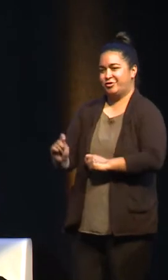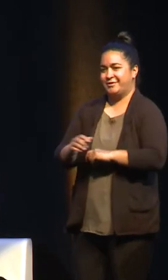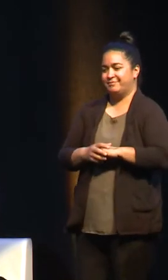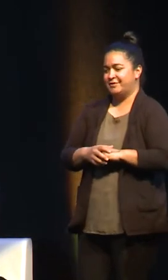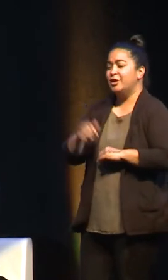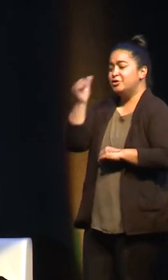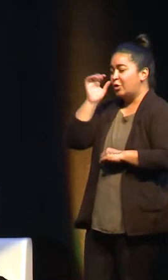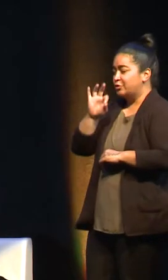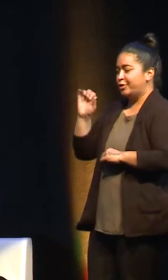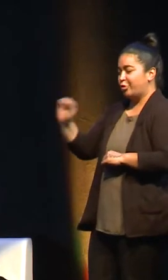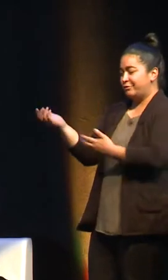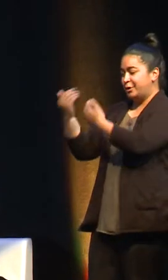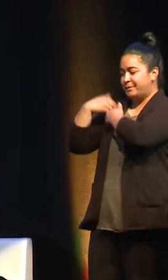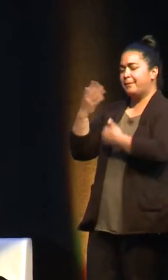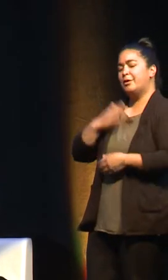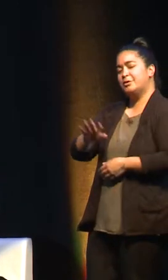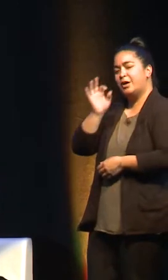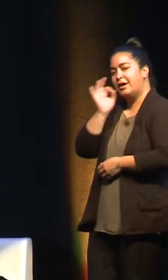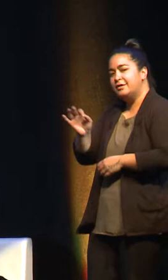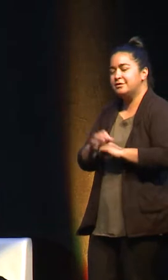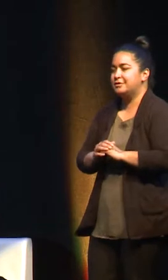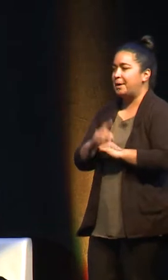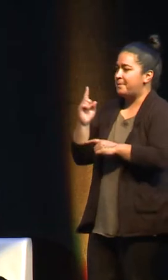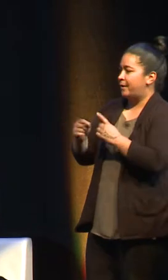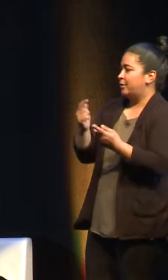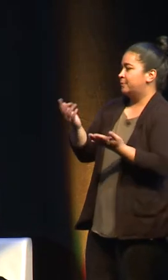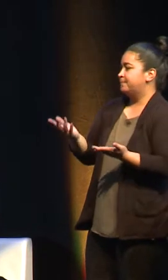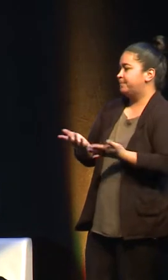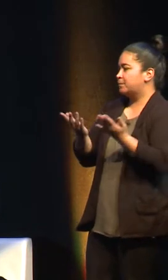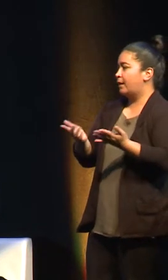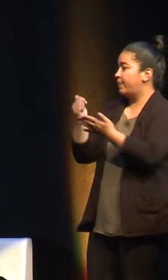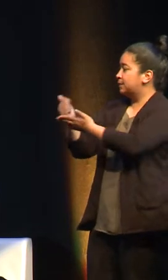and I want to ask you about the support that will be given to these industries, because